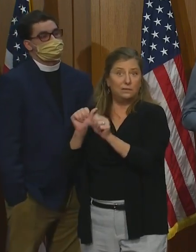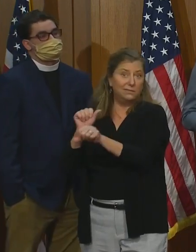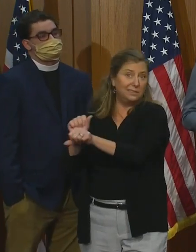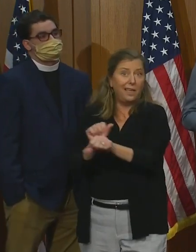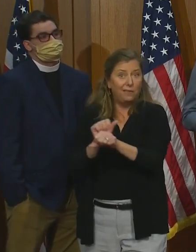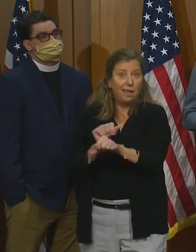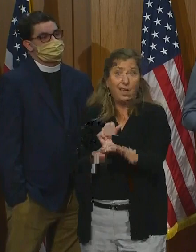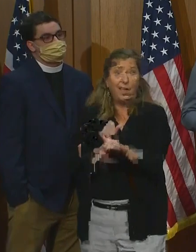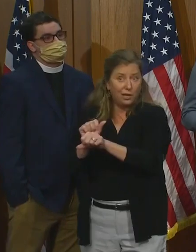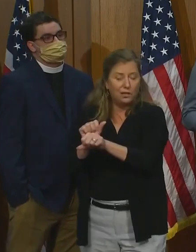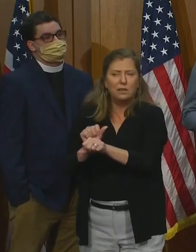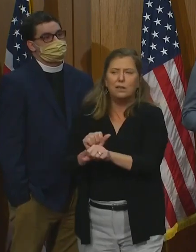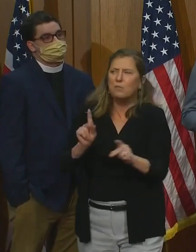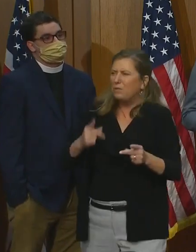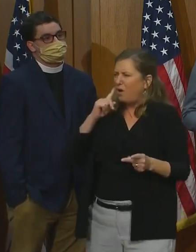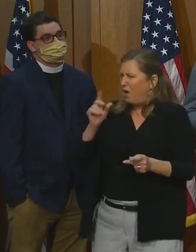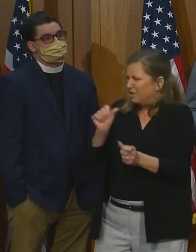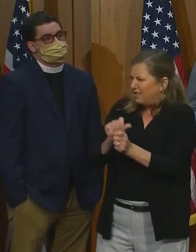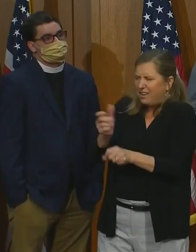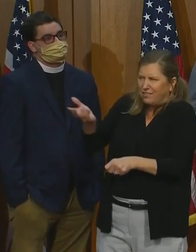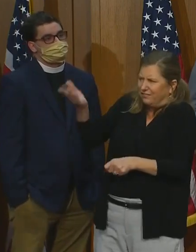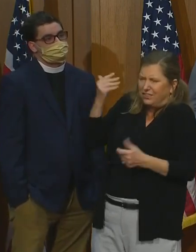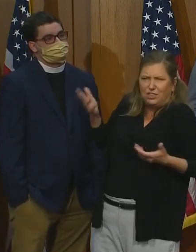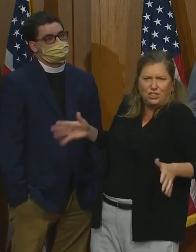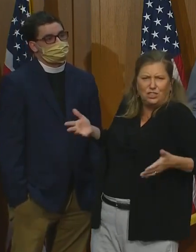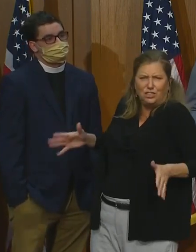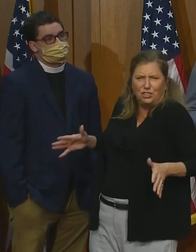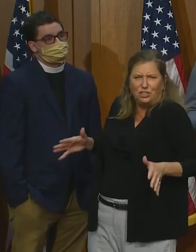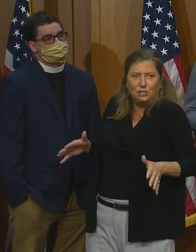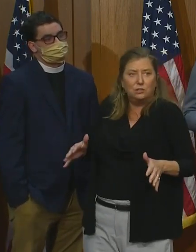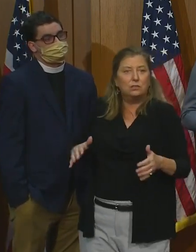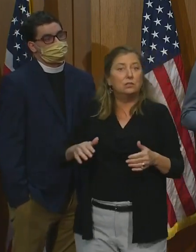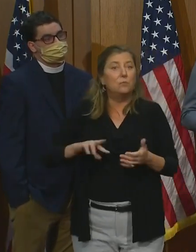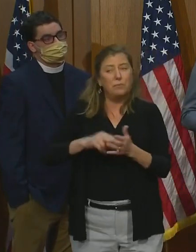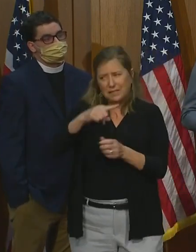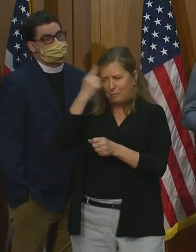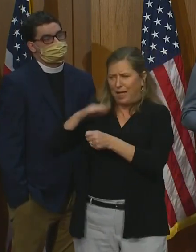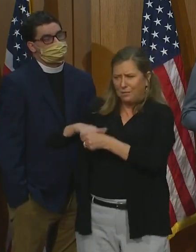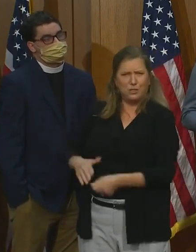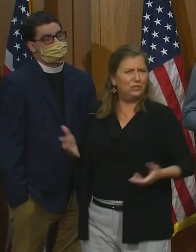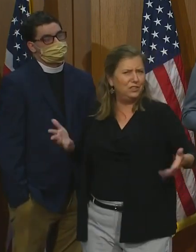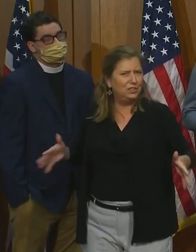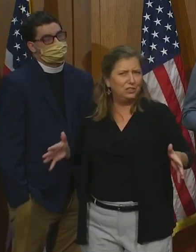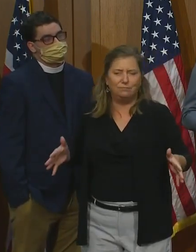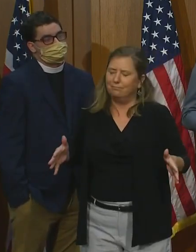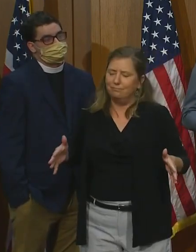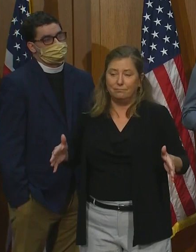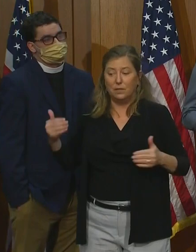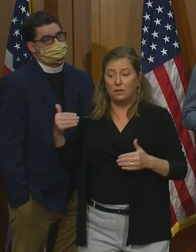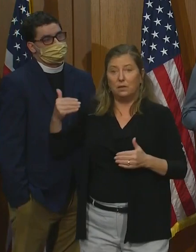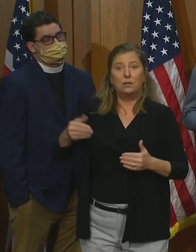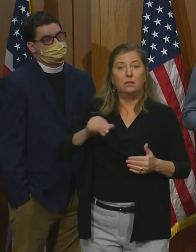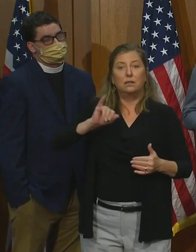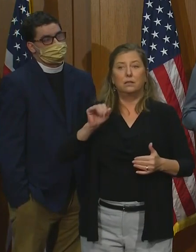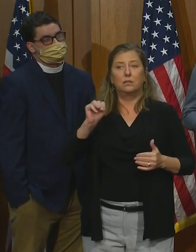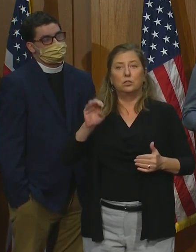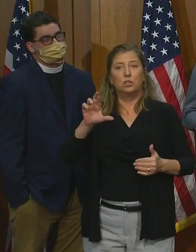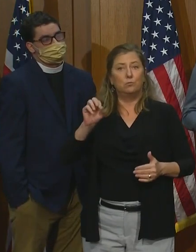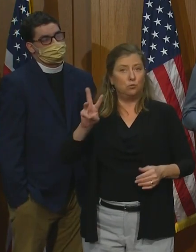OPPRESSION. THAT THAT STARTED WITH SLIGHT. IN THIS COUNTRY AND IF A LOT OF PEOPLE WILL